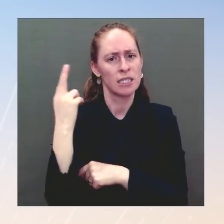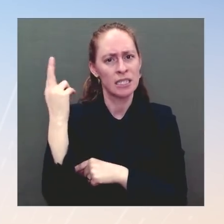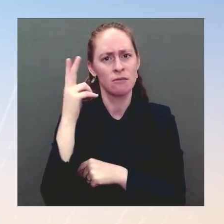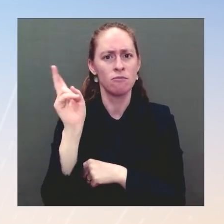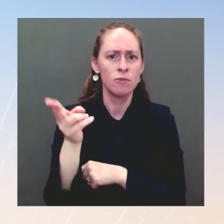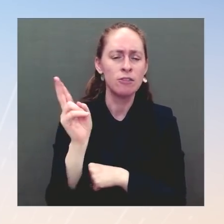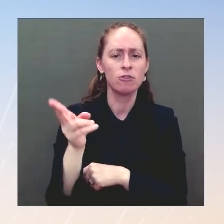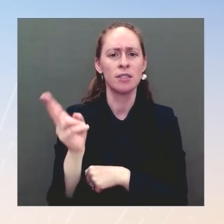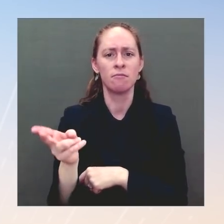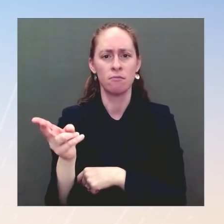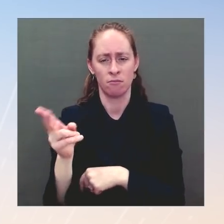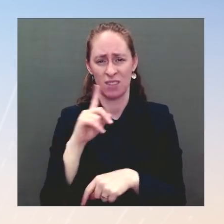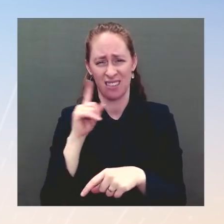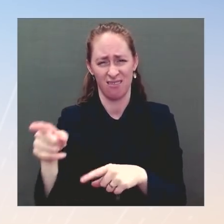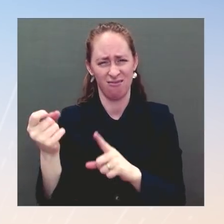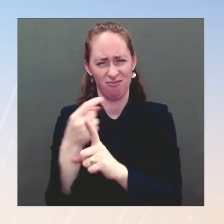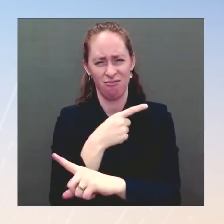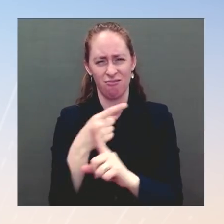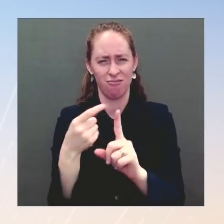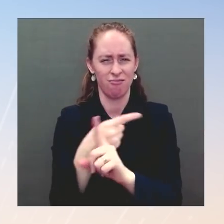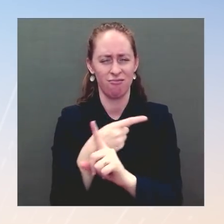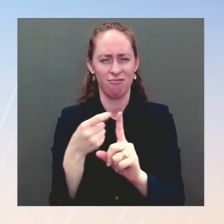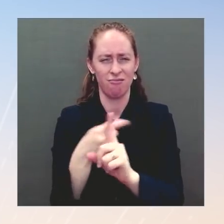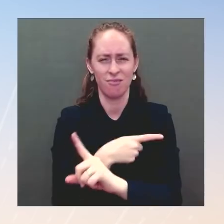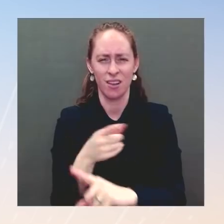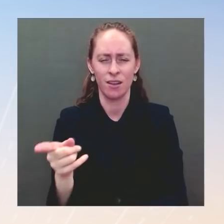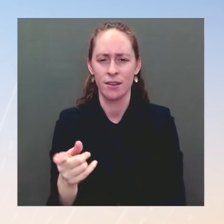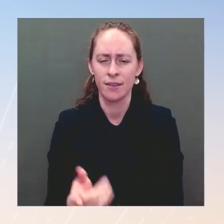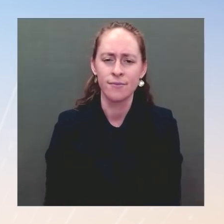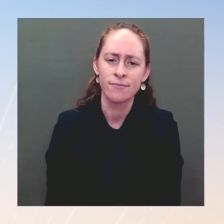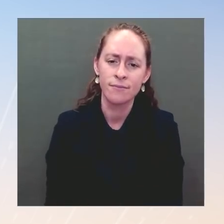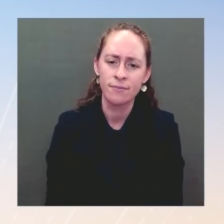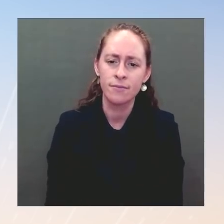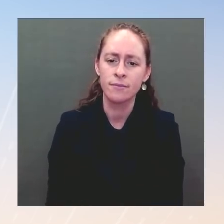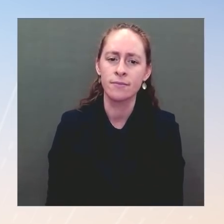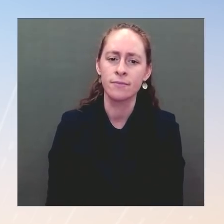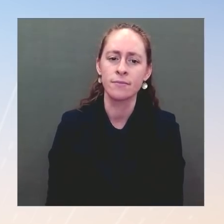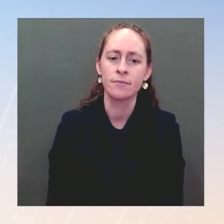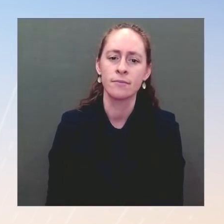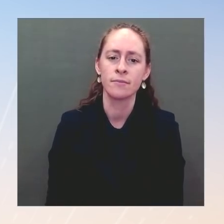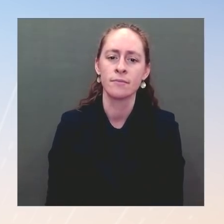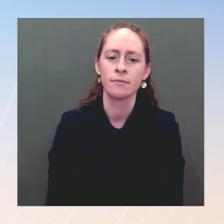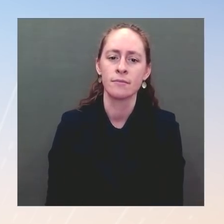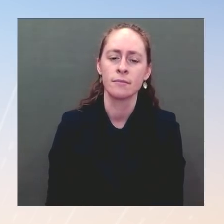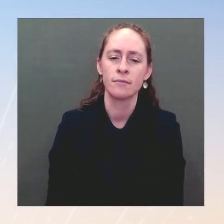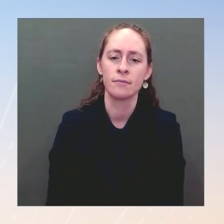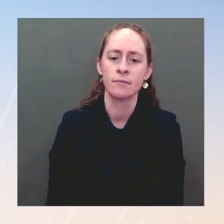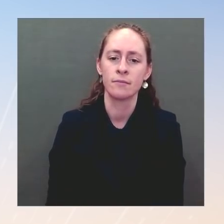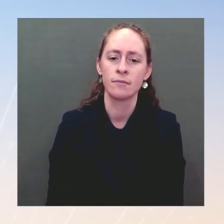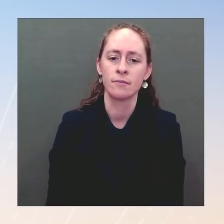that there is not a new assessment. But yesterday, the President clearly chose his words carefully when he said